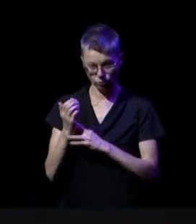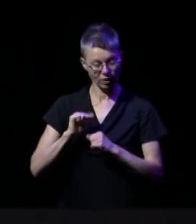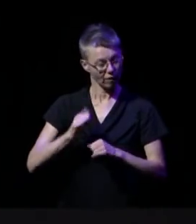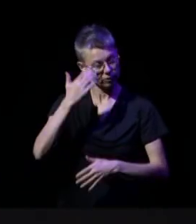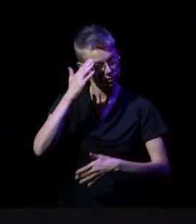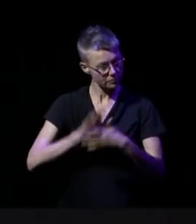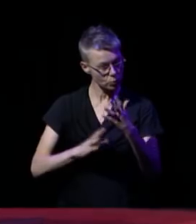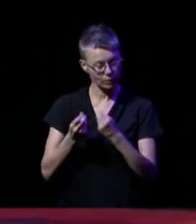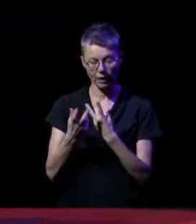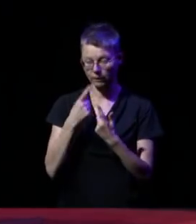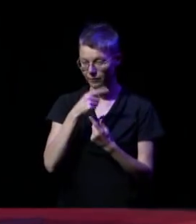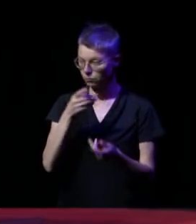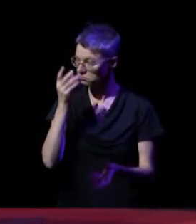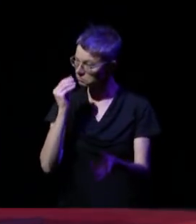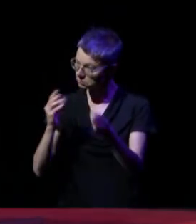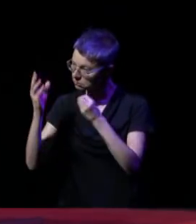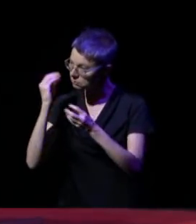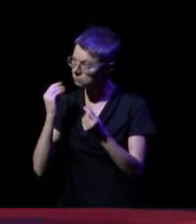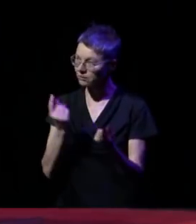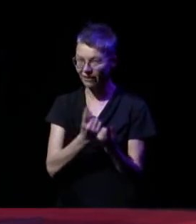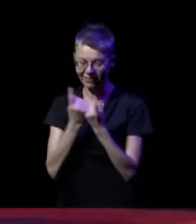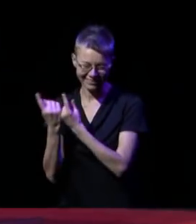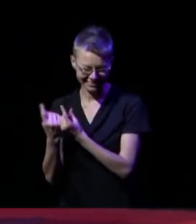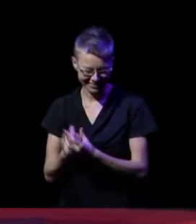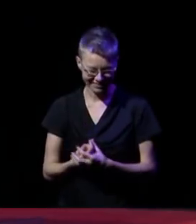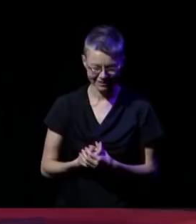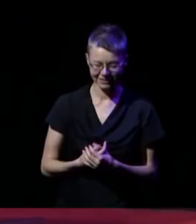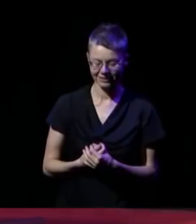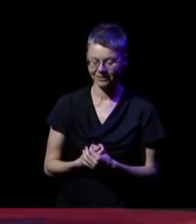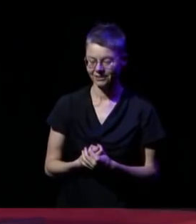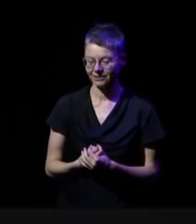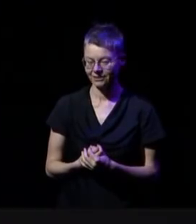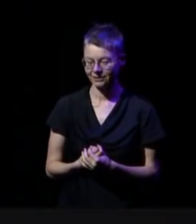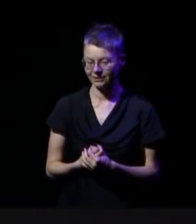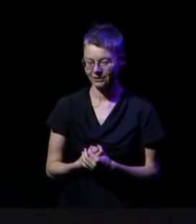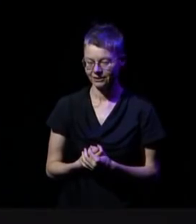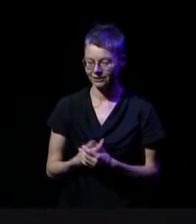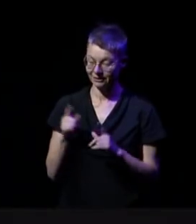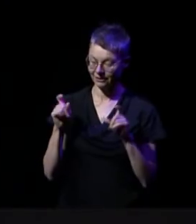with other people and with other things on the planet. You know, it's much more about sort of isolating us,